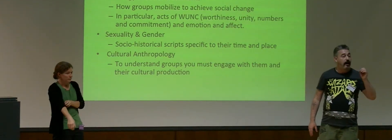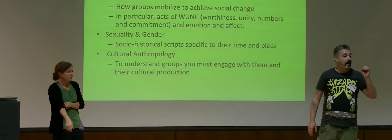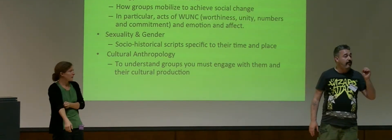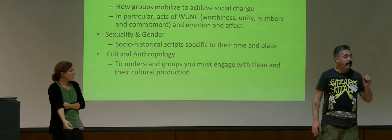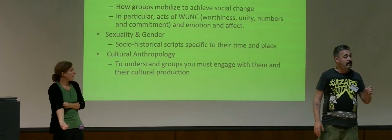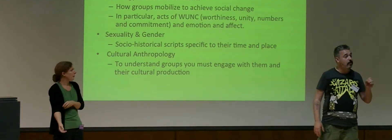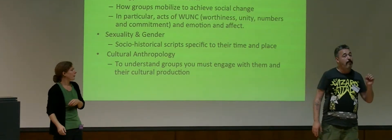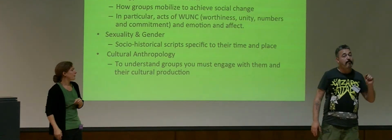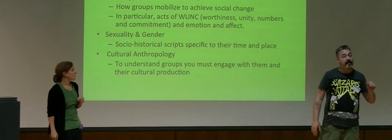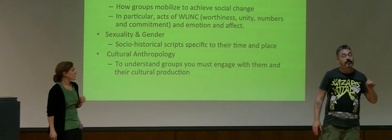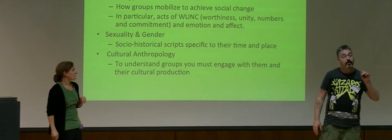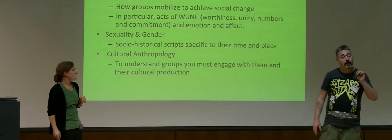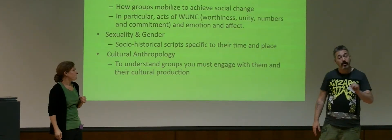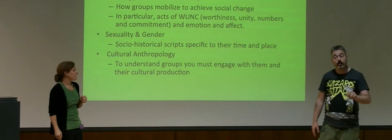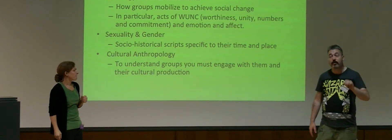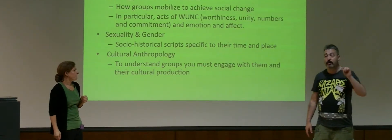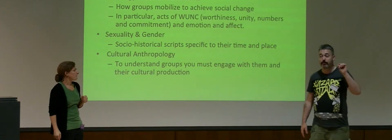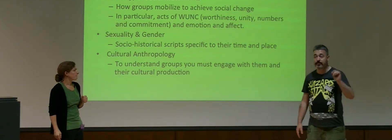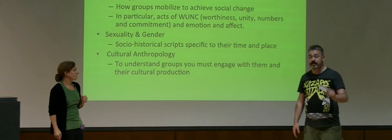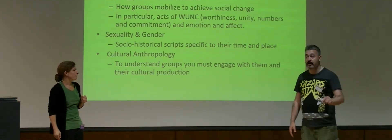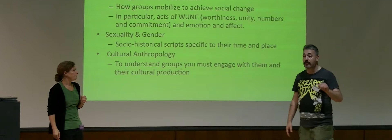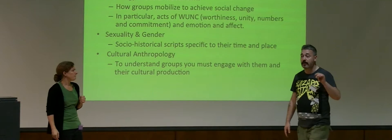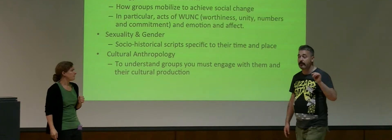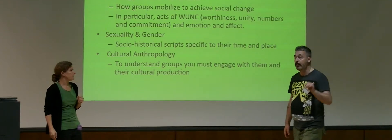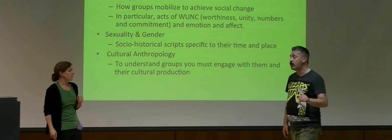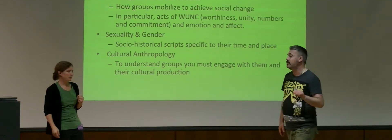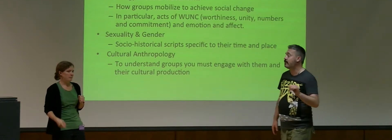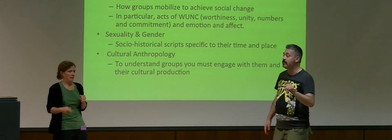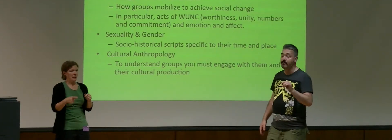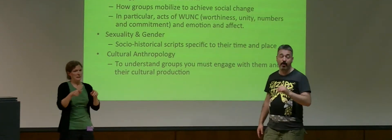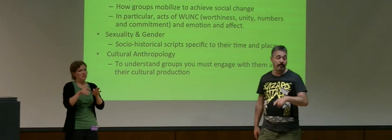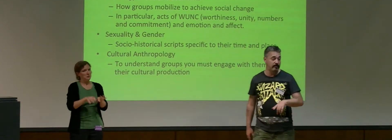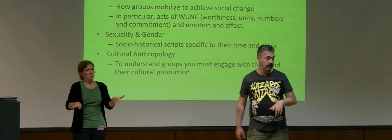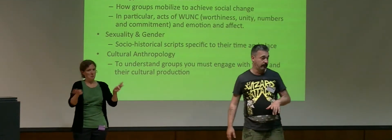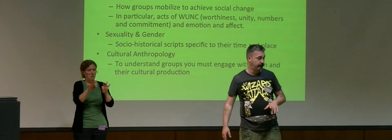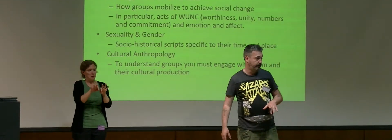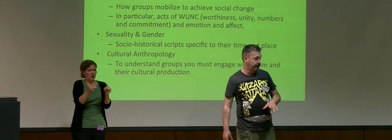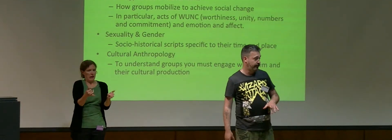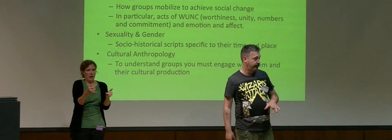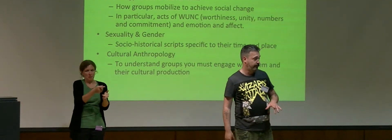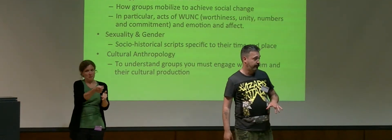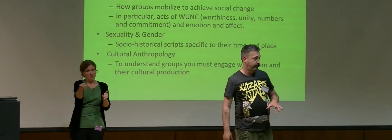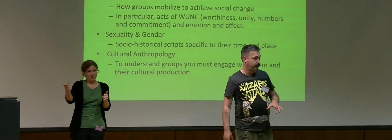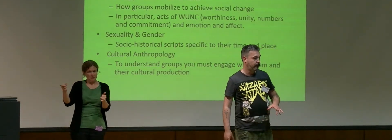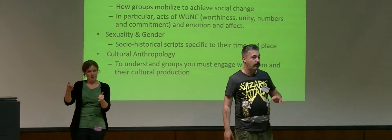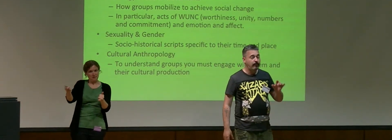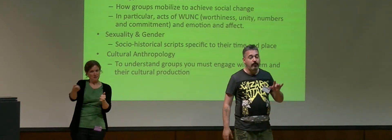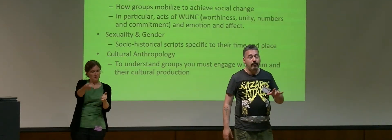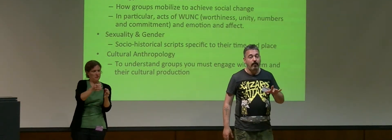and this is what makes you particularly important at this moment.